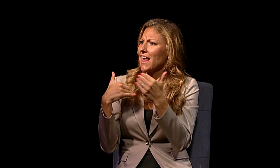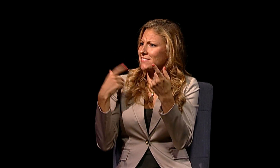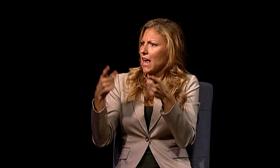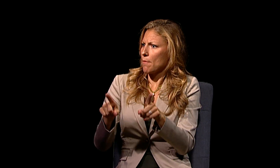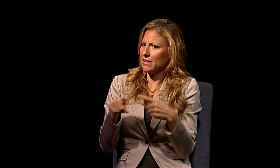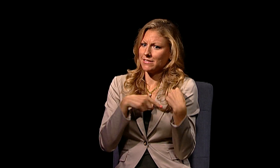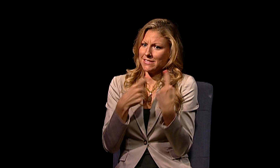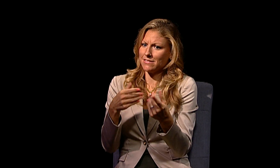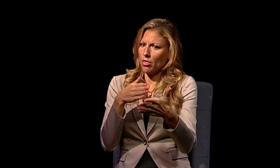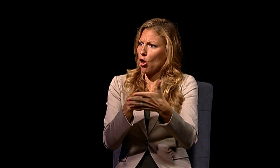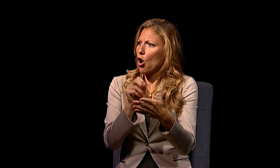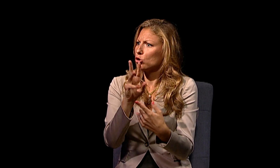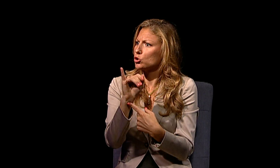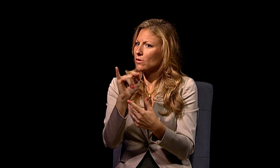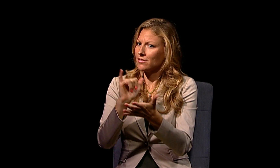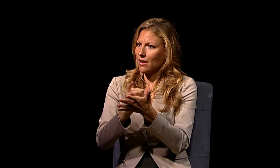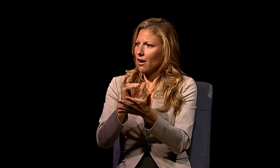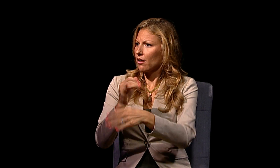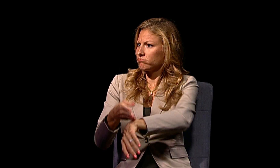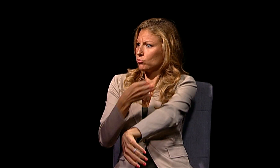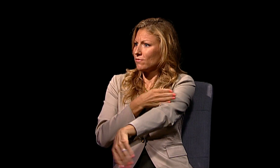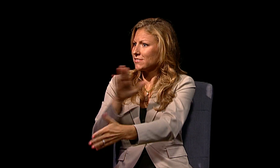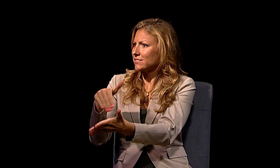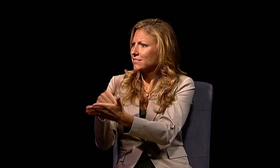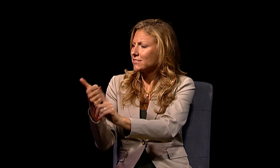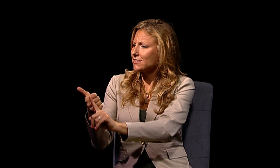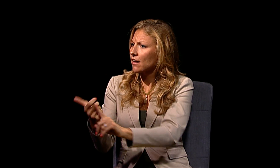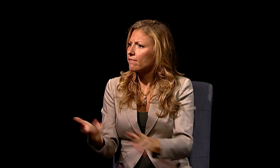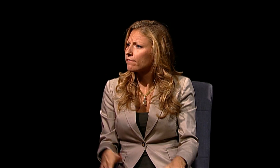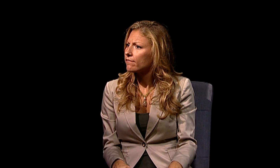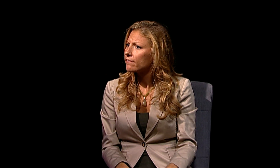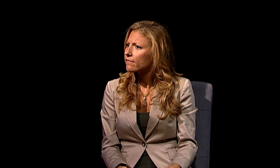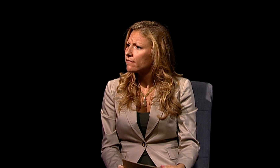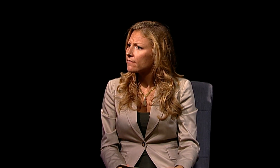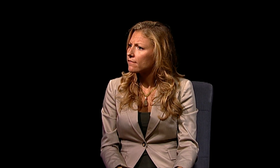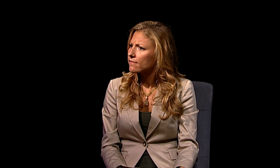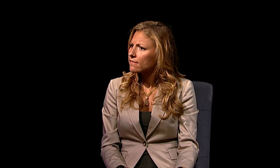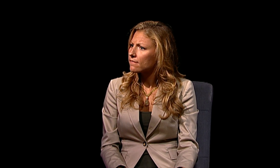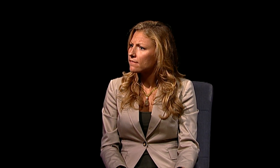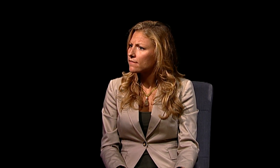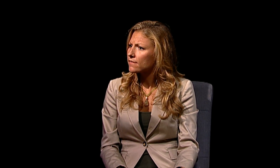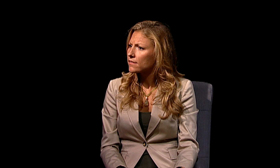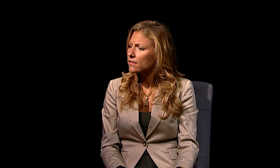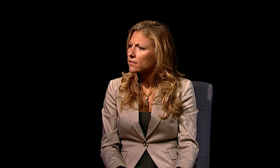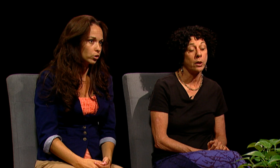WHAT KIND OF CHANGES HAVE HAPPENED SINCE THE LAWSUIT? HOW HAS THAT DETENTION CENTER IMPROVED?